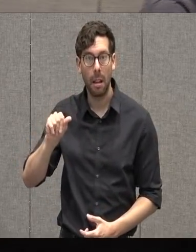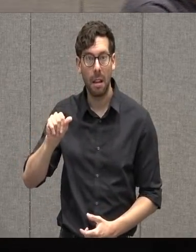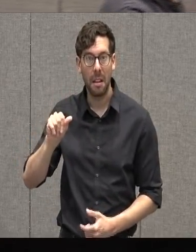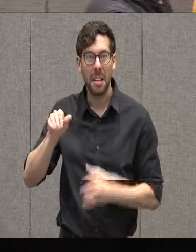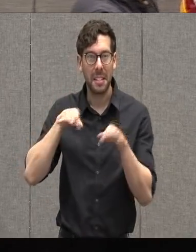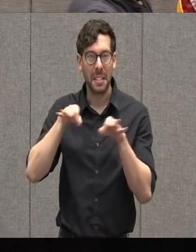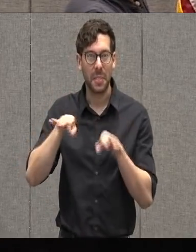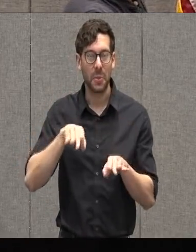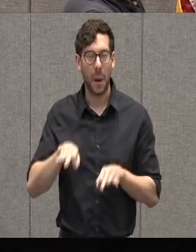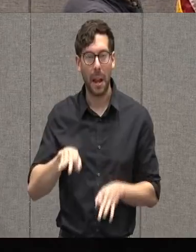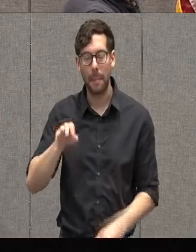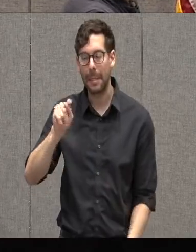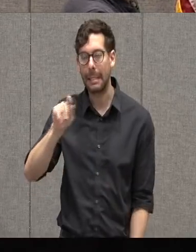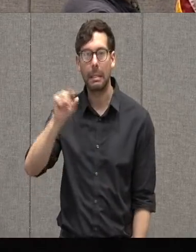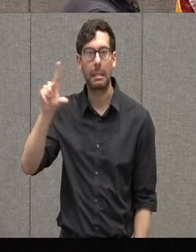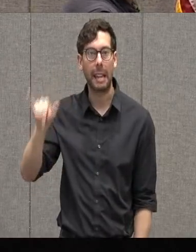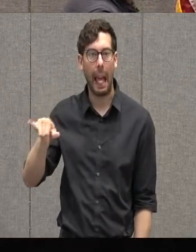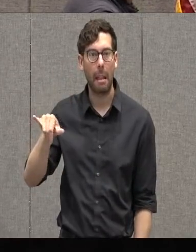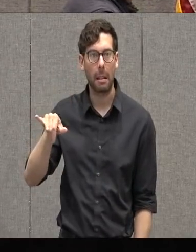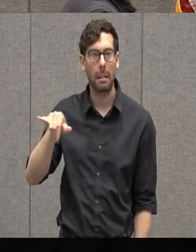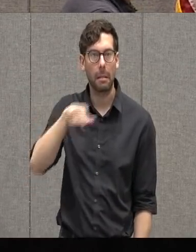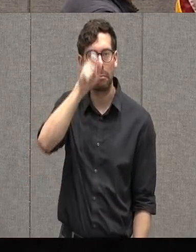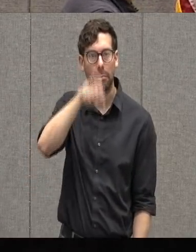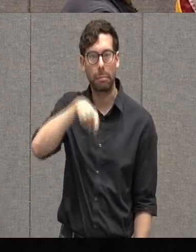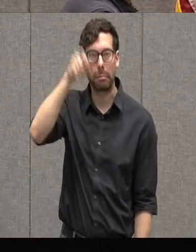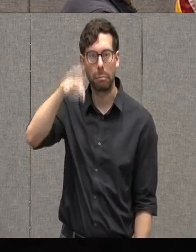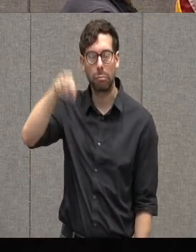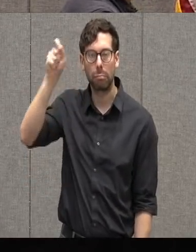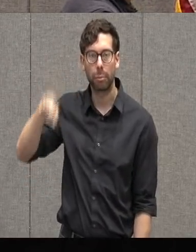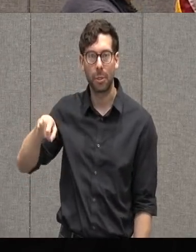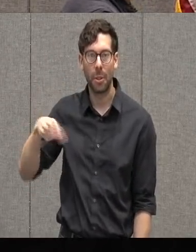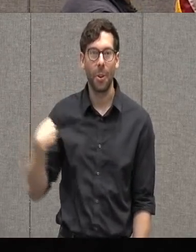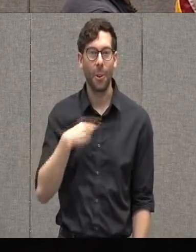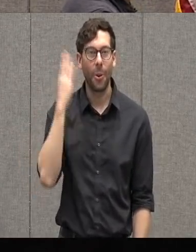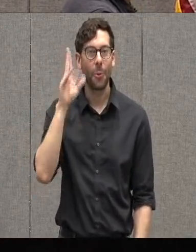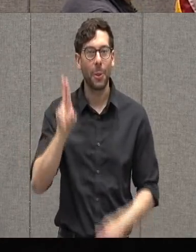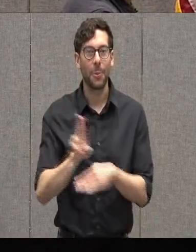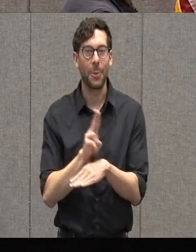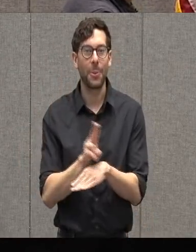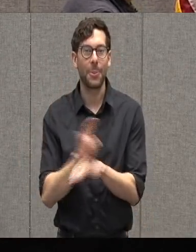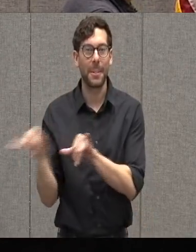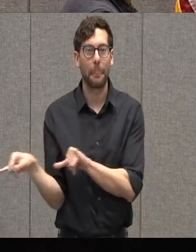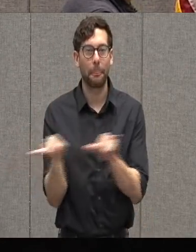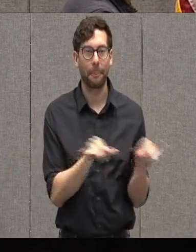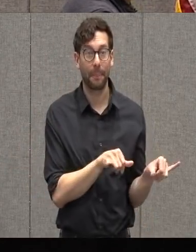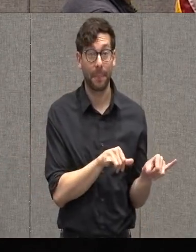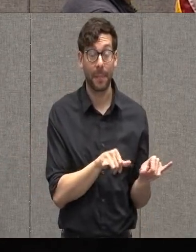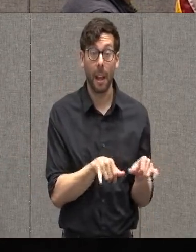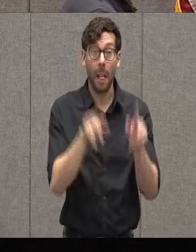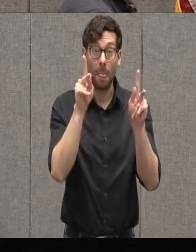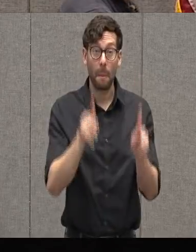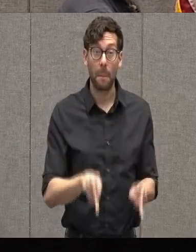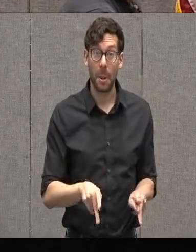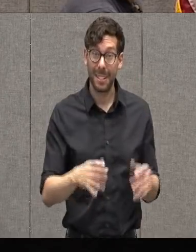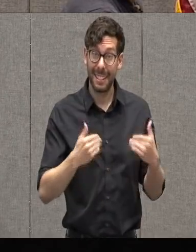so we're gonna use tally marks here as well. The person with the most tally marks wins.